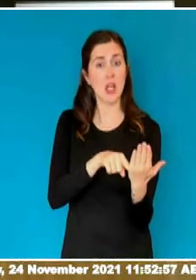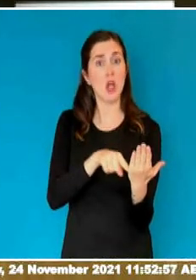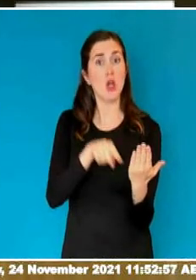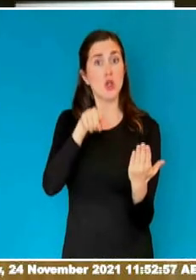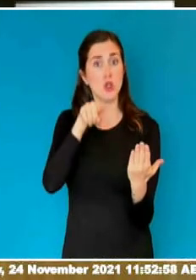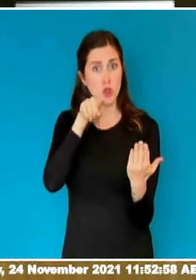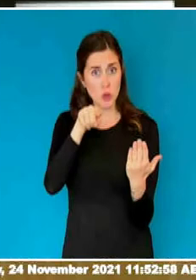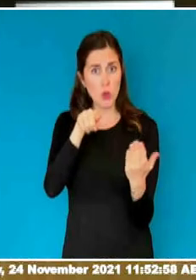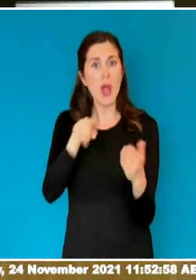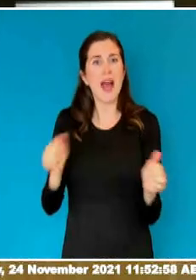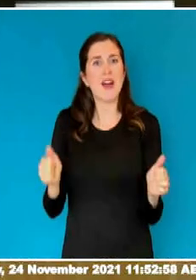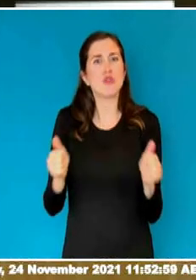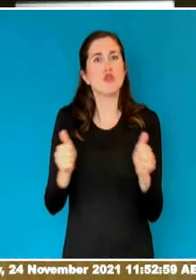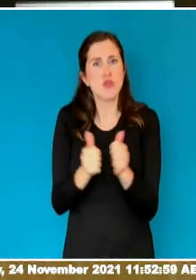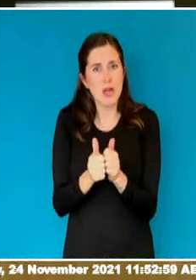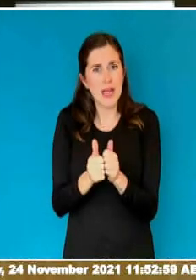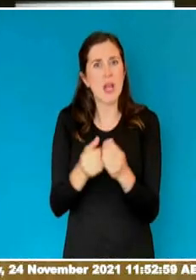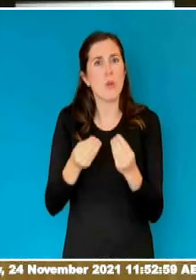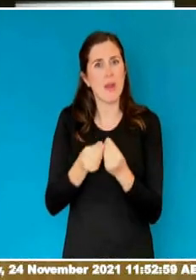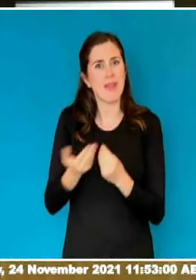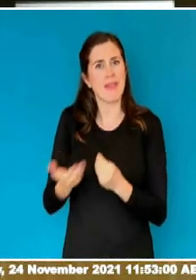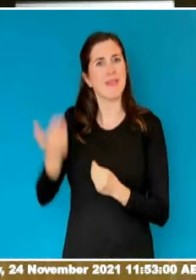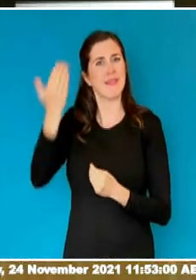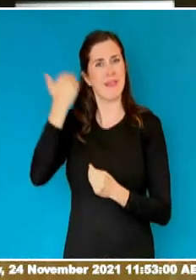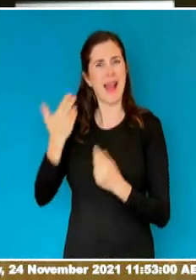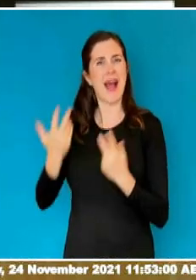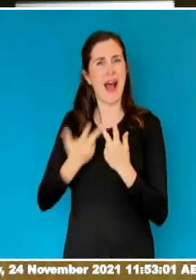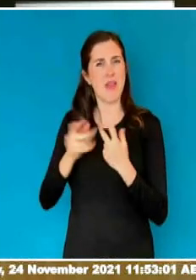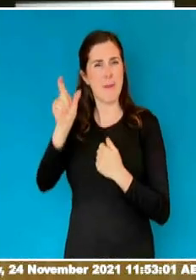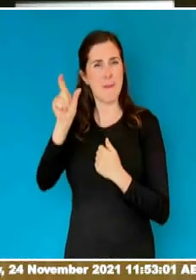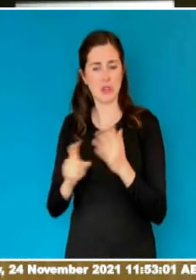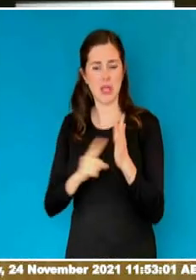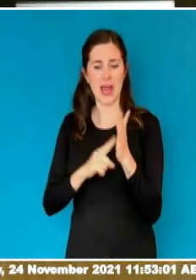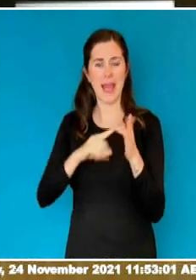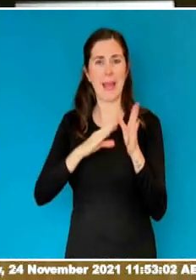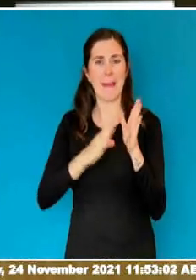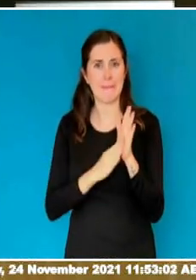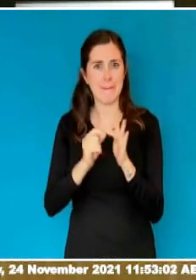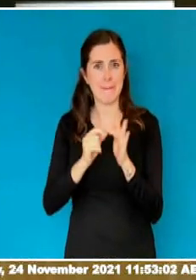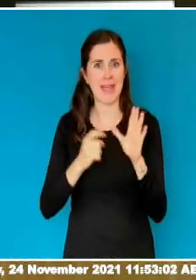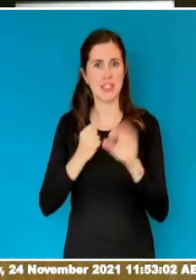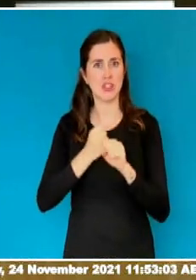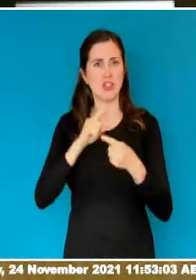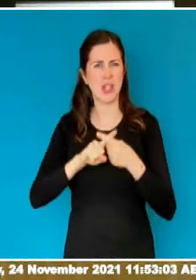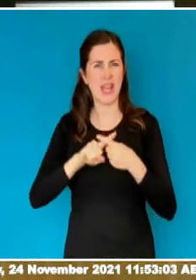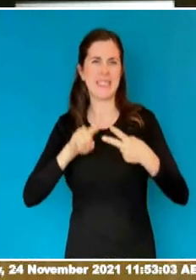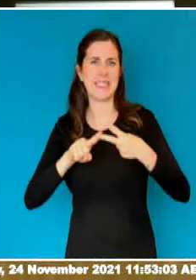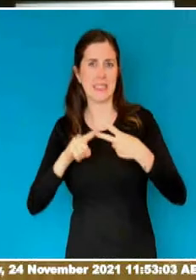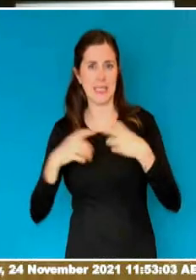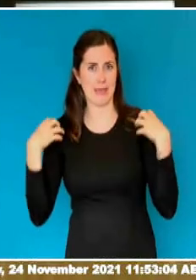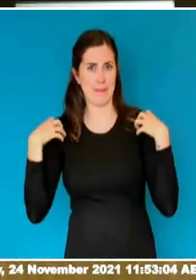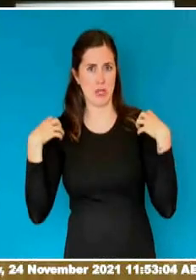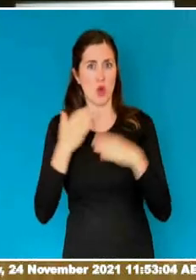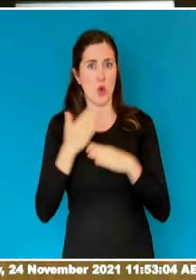prepared by a Mr Liam Page, Assistant Commissioner, Workforce Strategy, dated 18